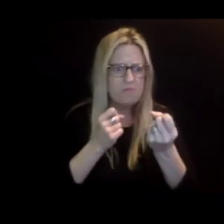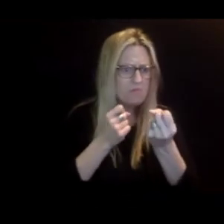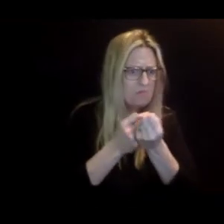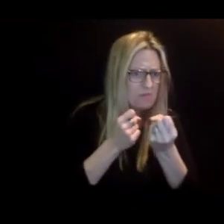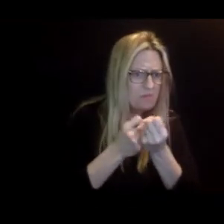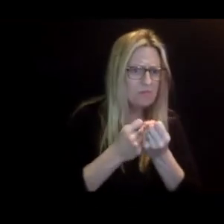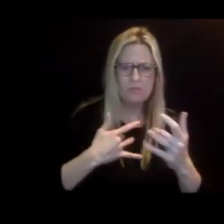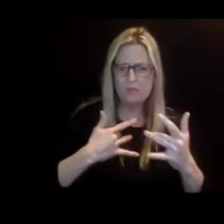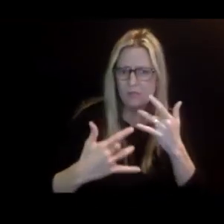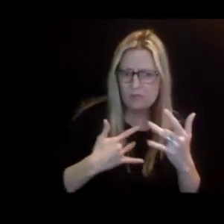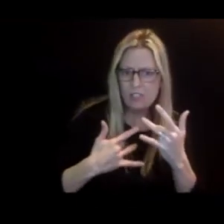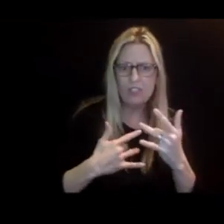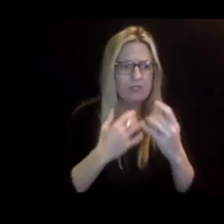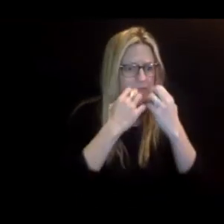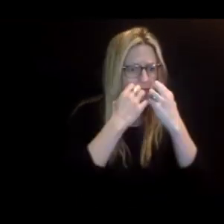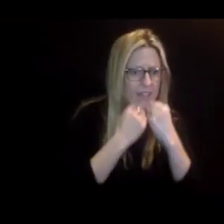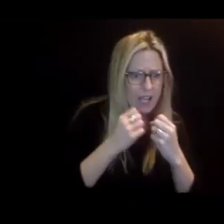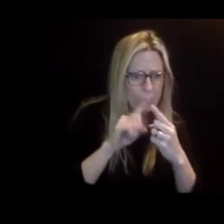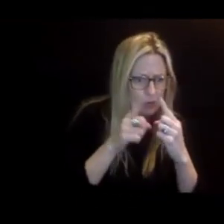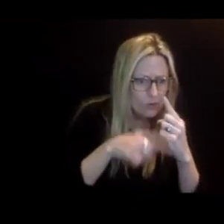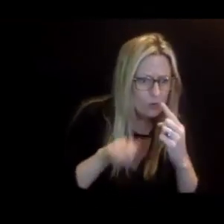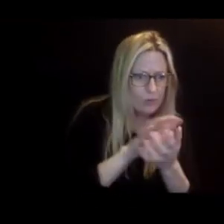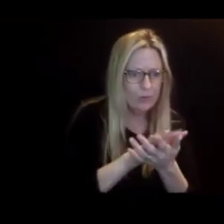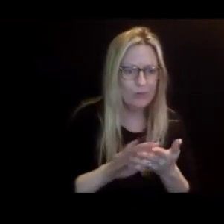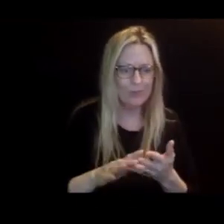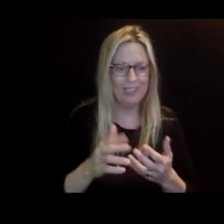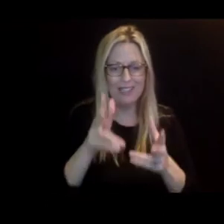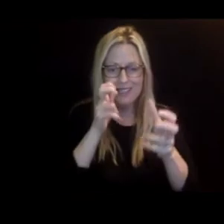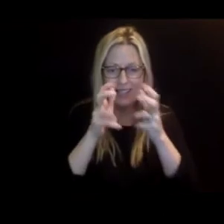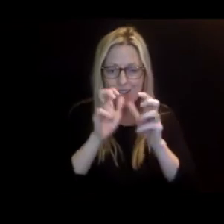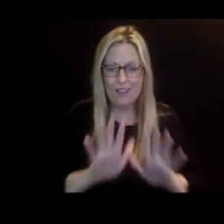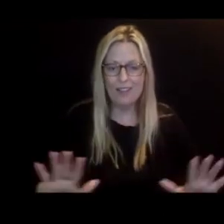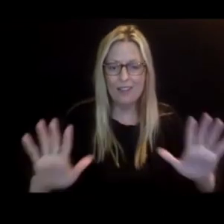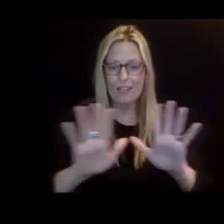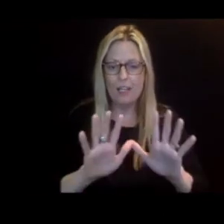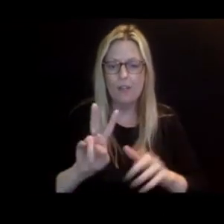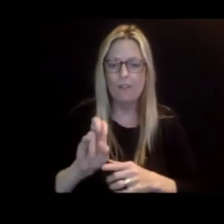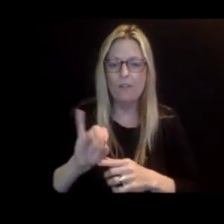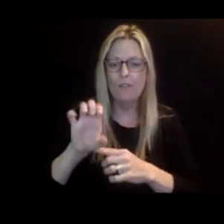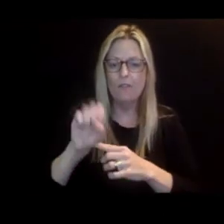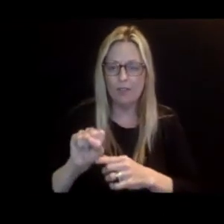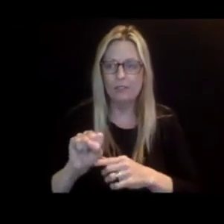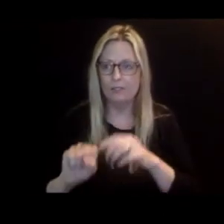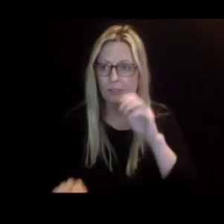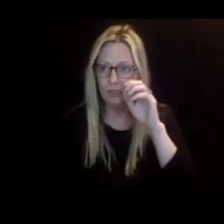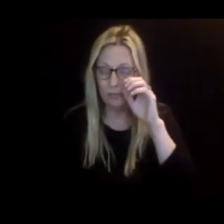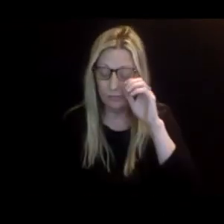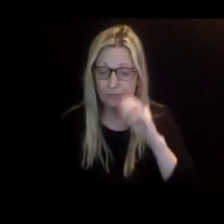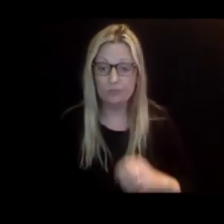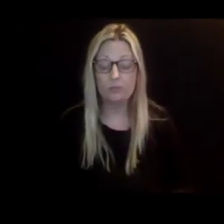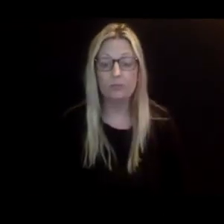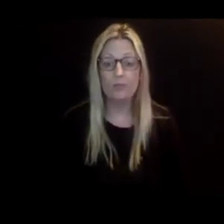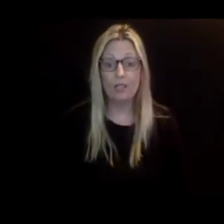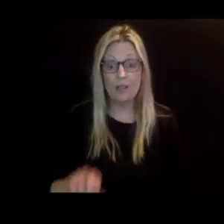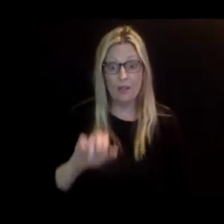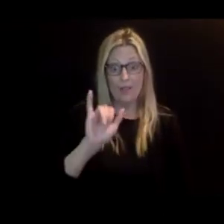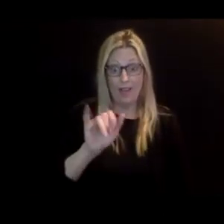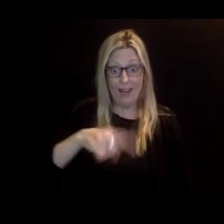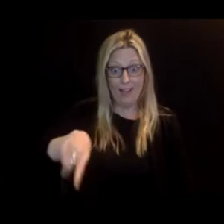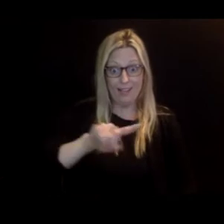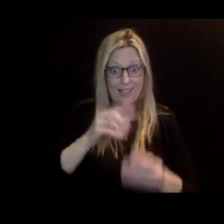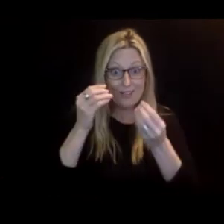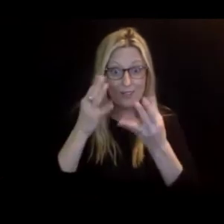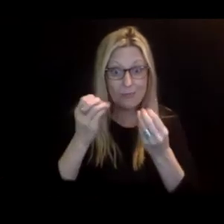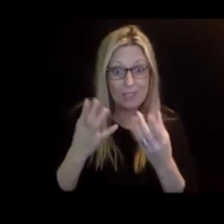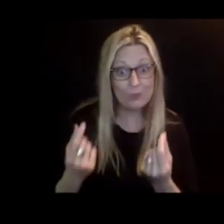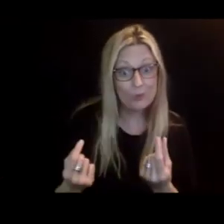and the value of specific agenda items to specific members. The goal is that their voices